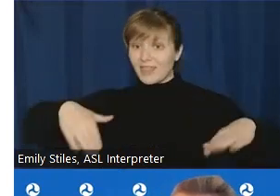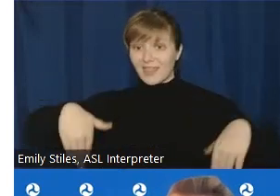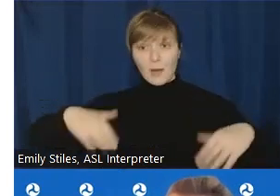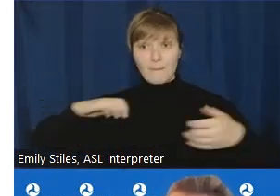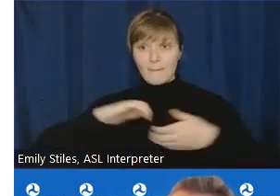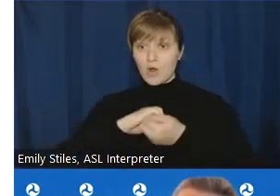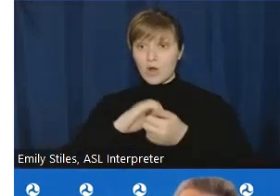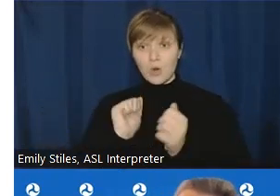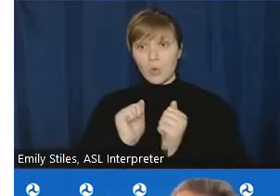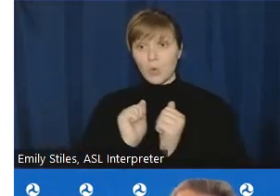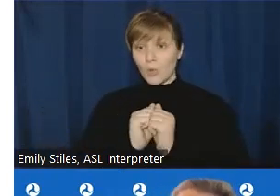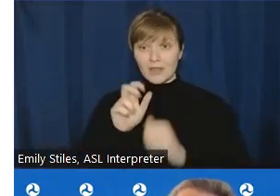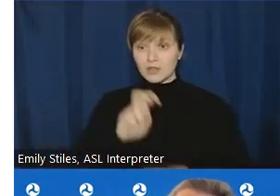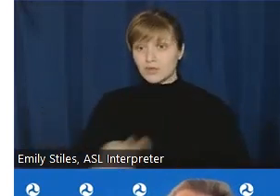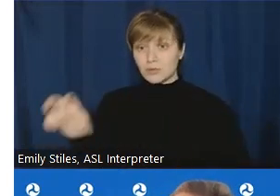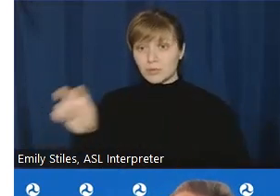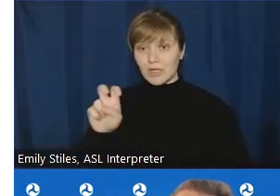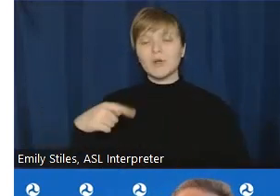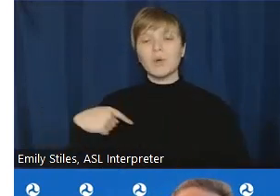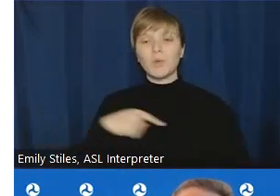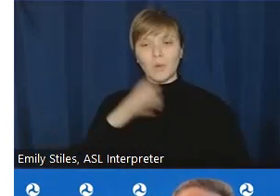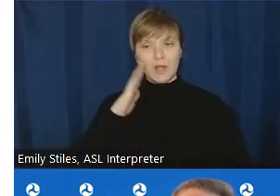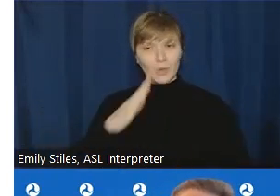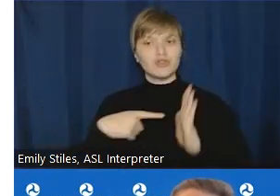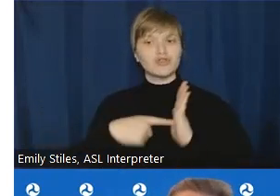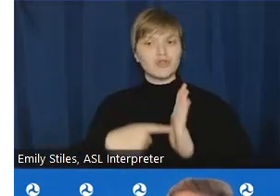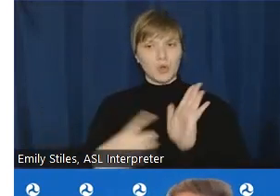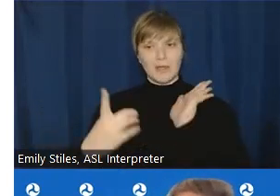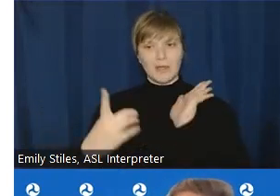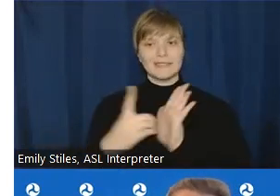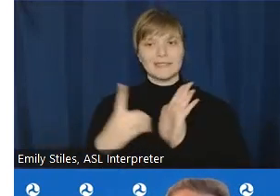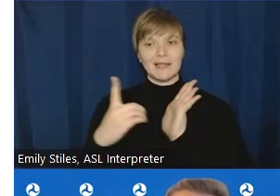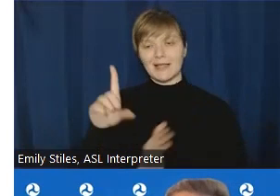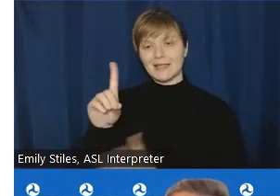be a live demo of a tool to help you find some of those potential partnerships in your communities.